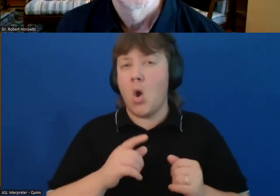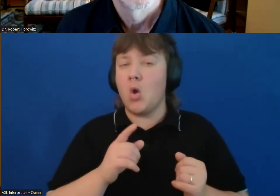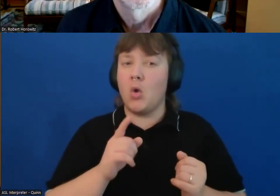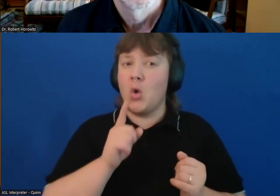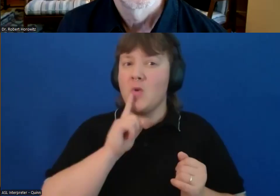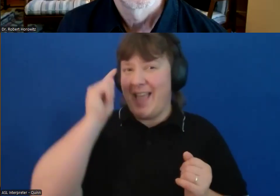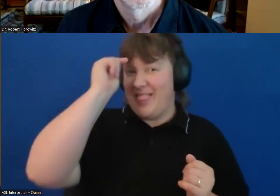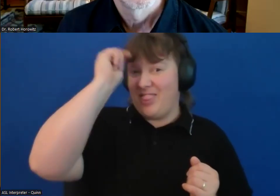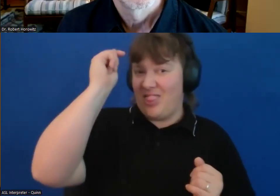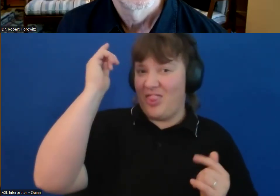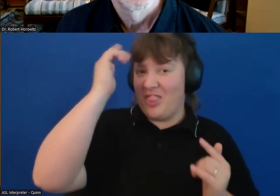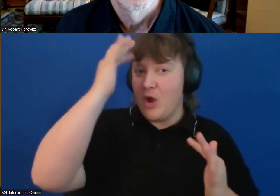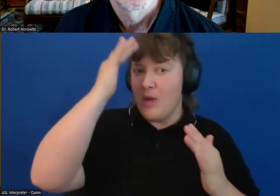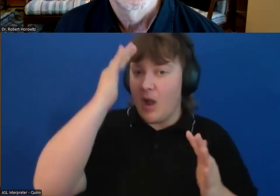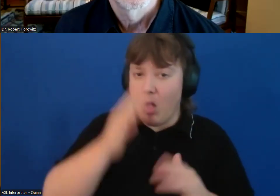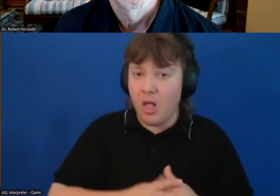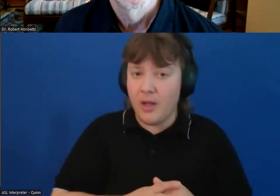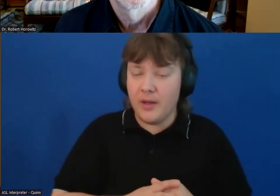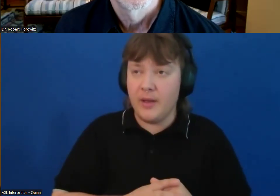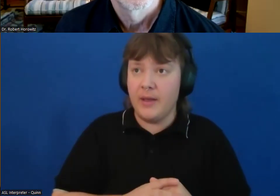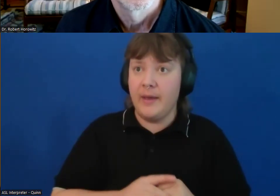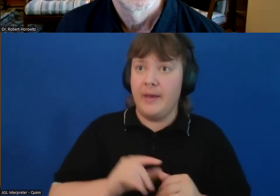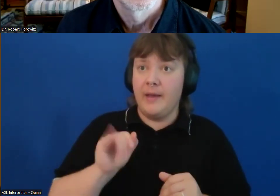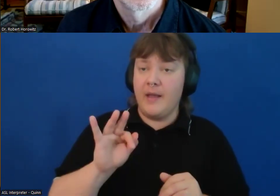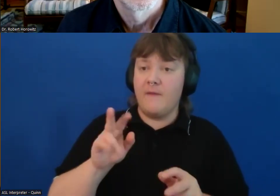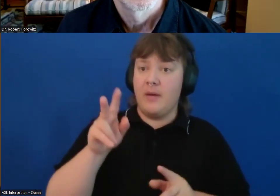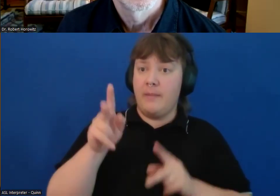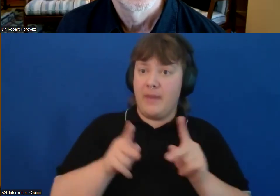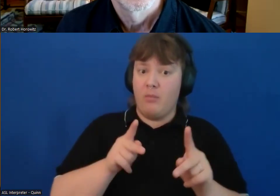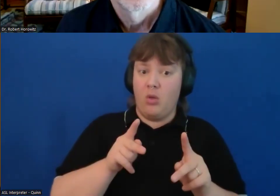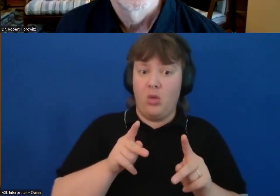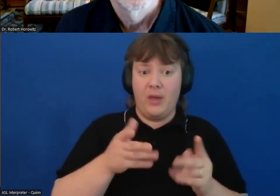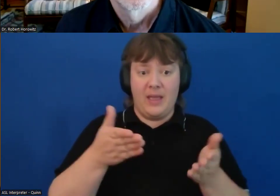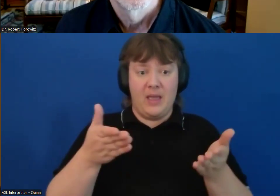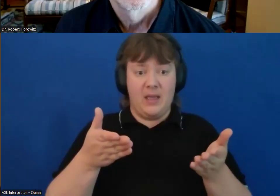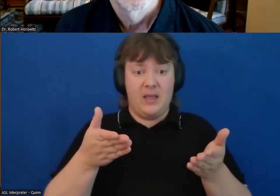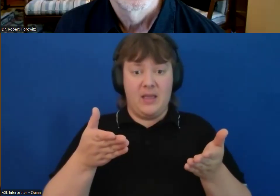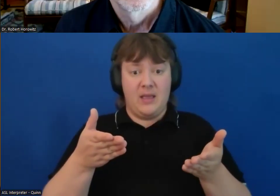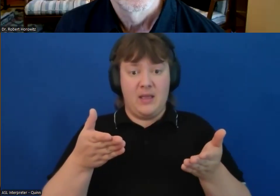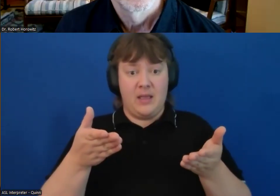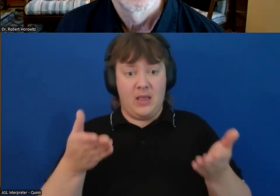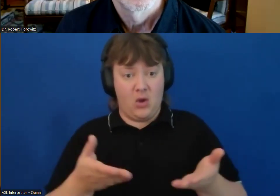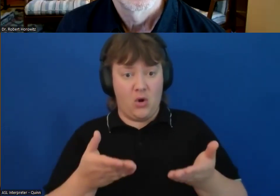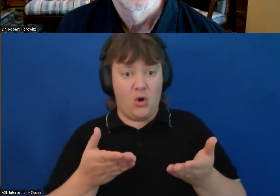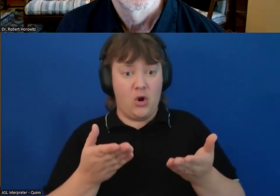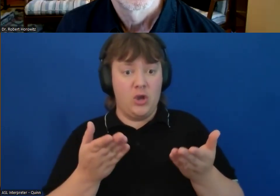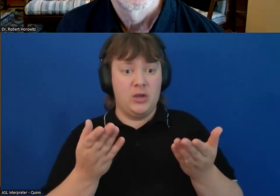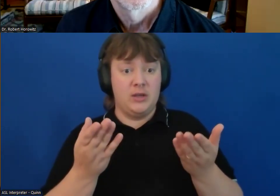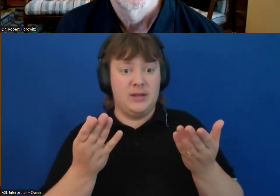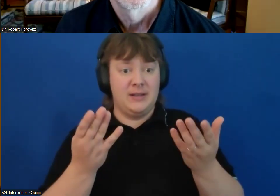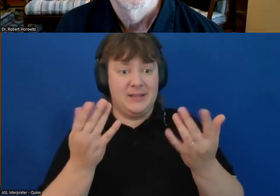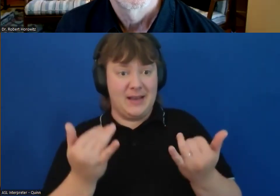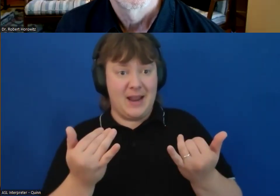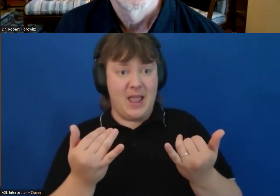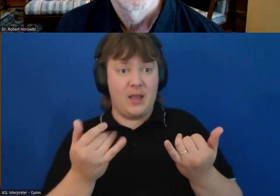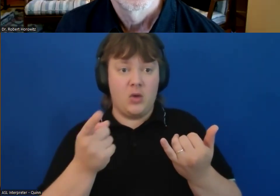And if the people you're hearing from today were the ones carrying out every step of the process,